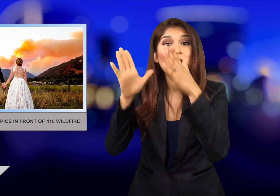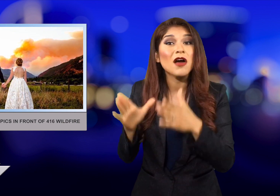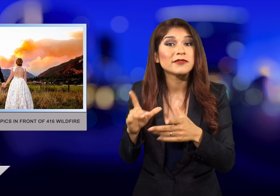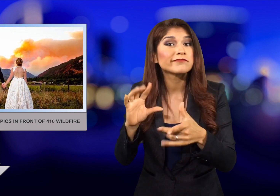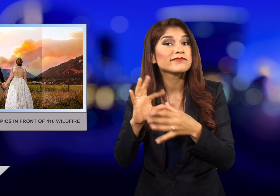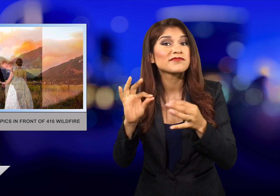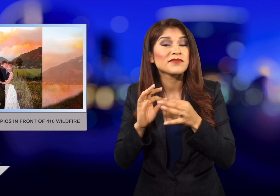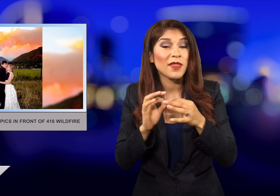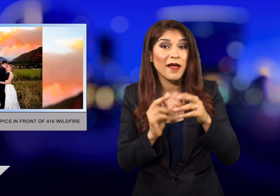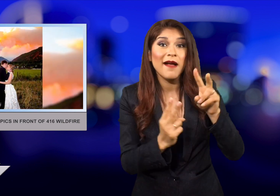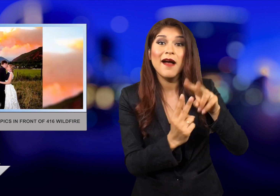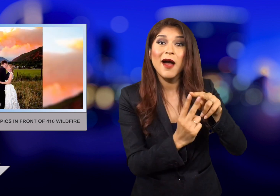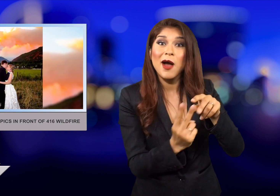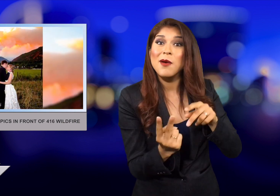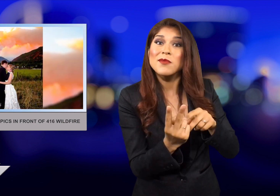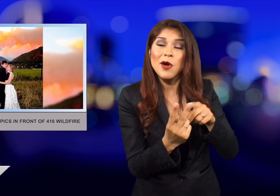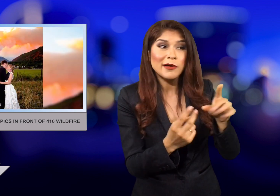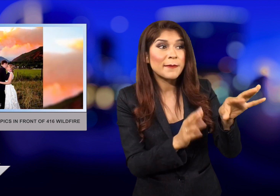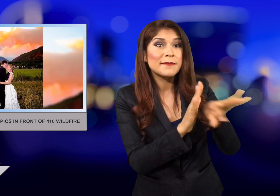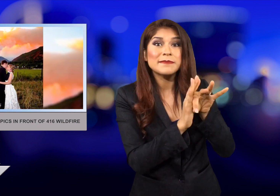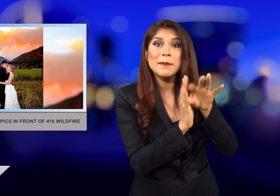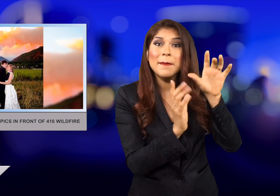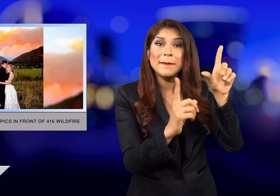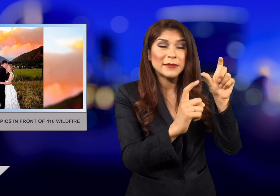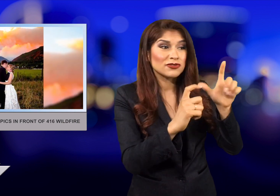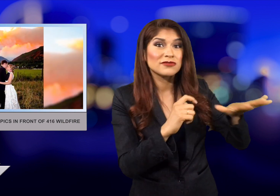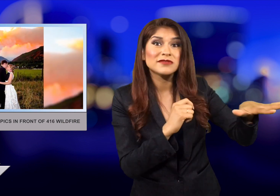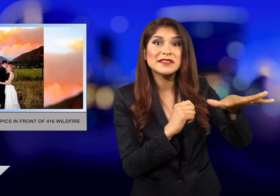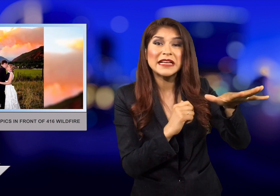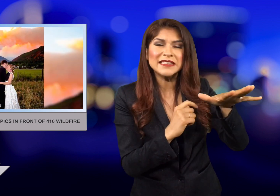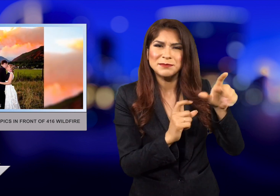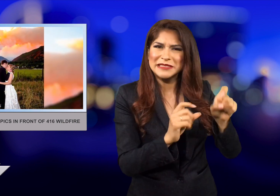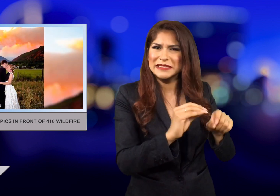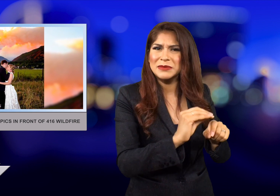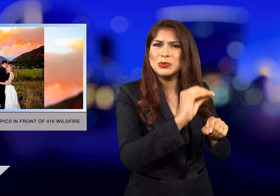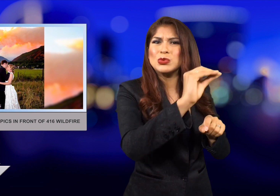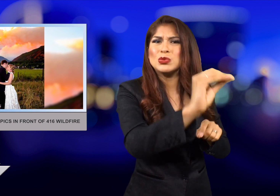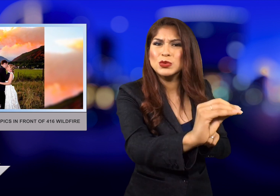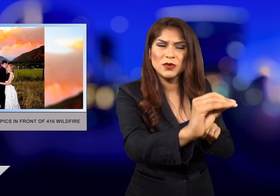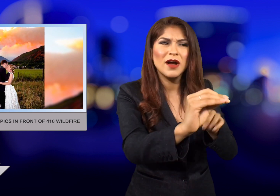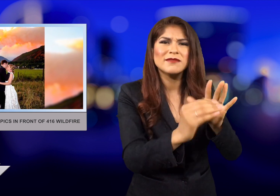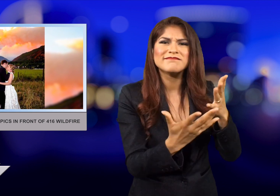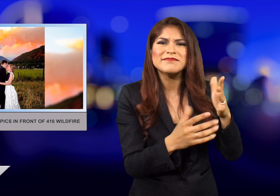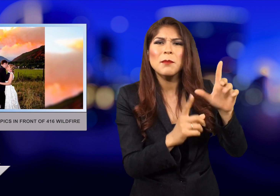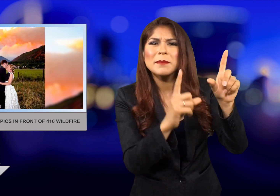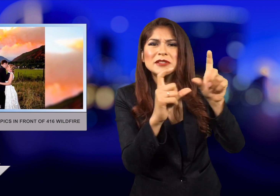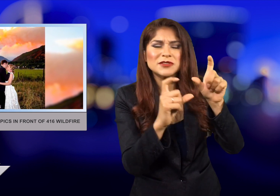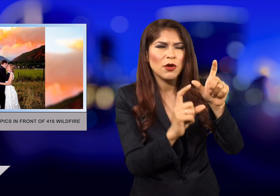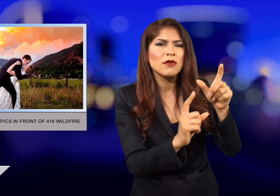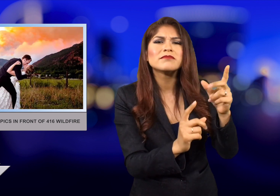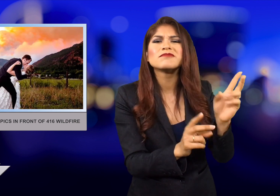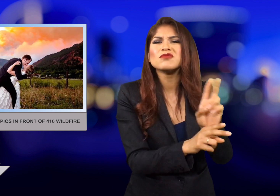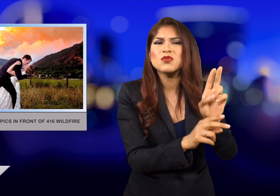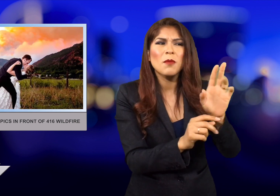The photographer says the couple had to move the spot of their wedding because of the fire